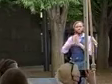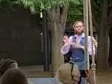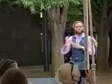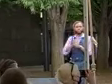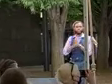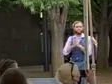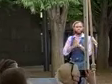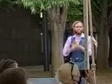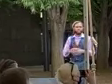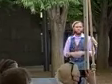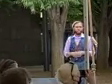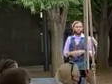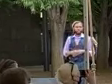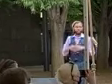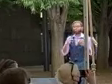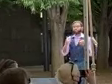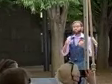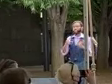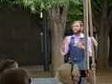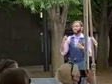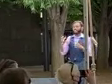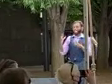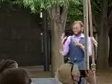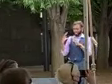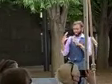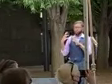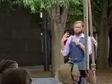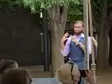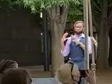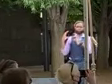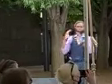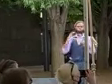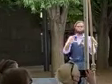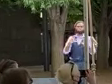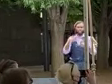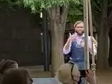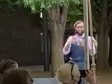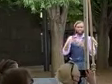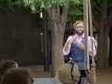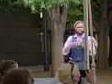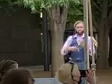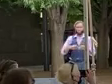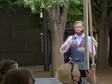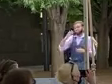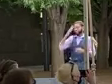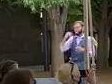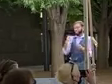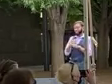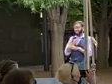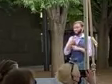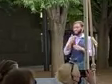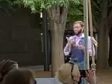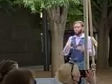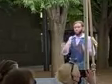Now, that baton has been passed to the next generation because the fight is not over yet.